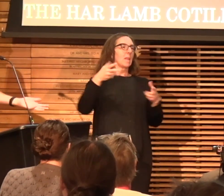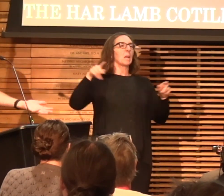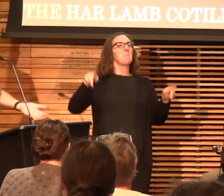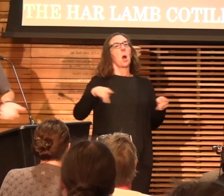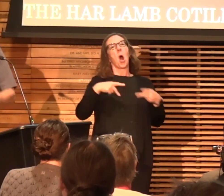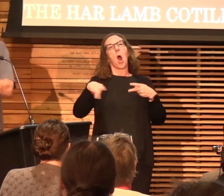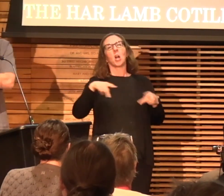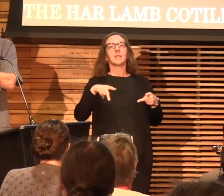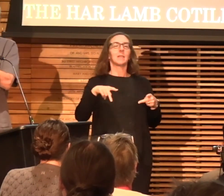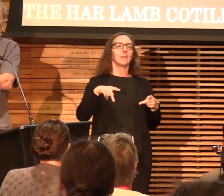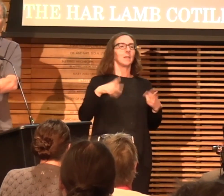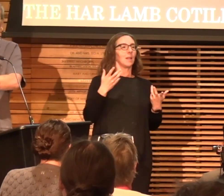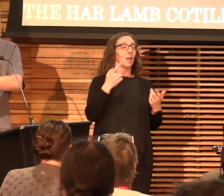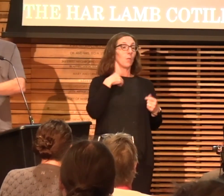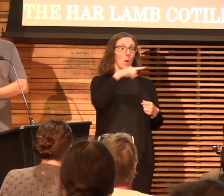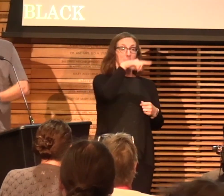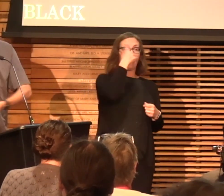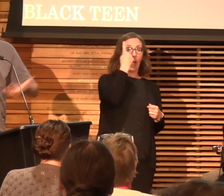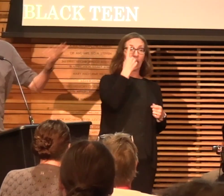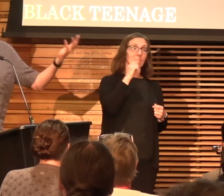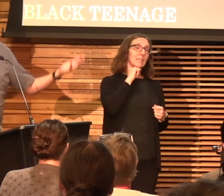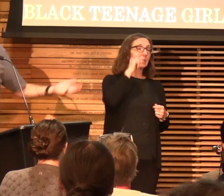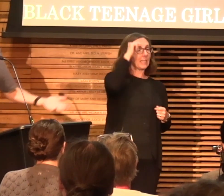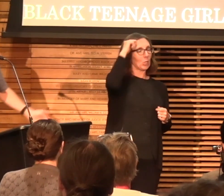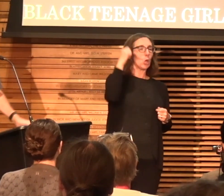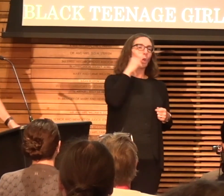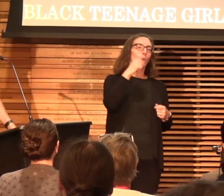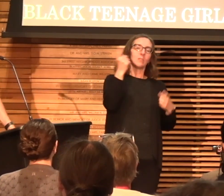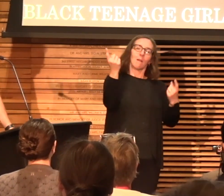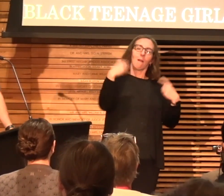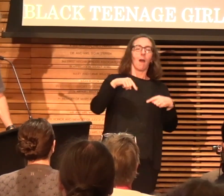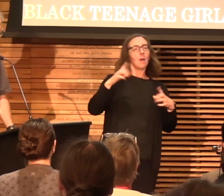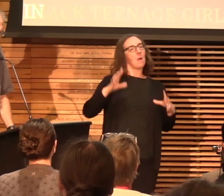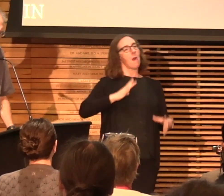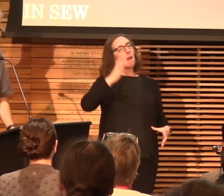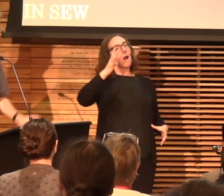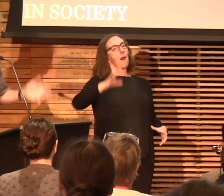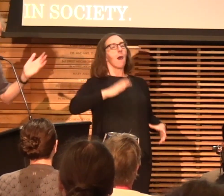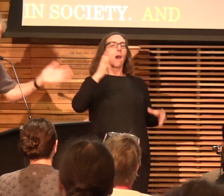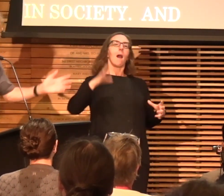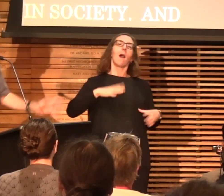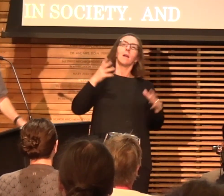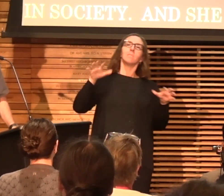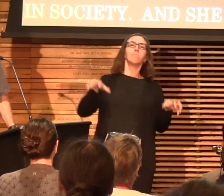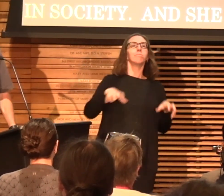where Black teenage girls get, you know, come out in society. And she attends.